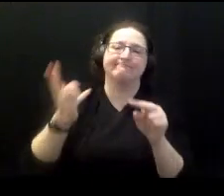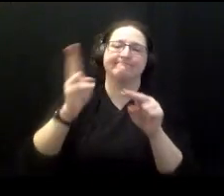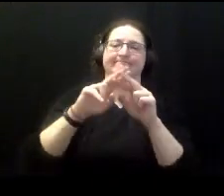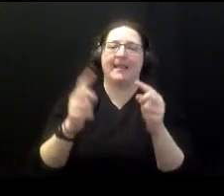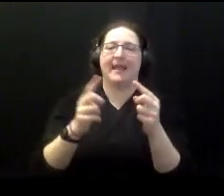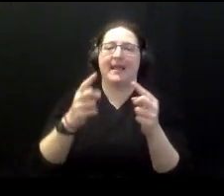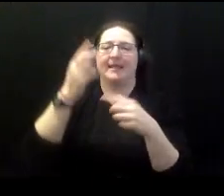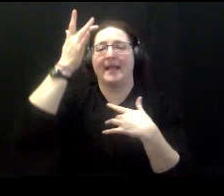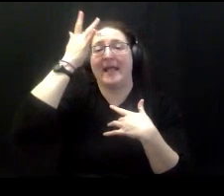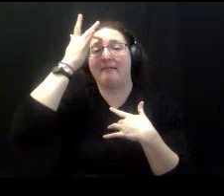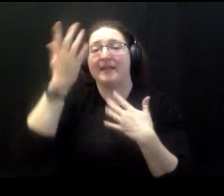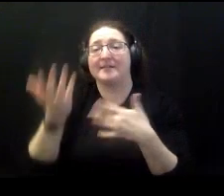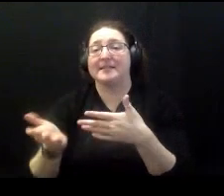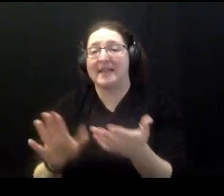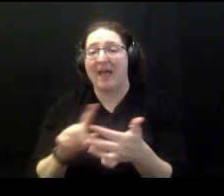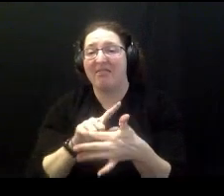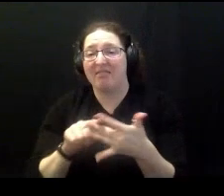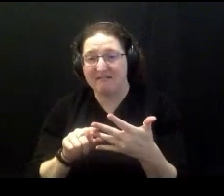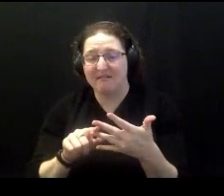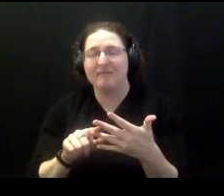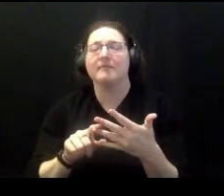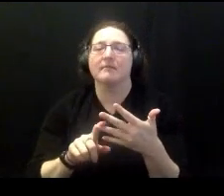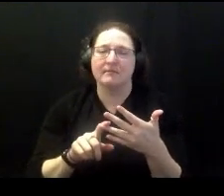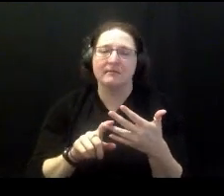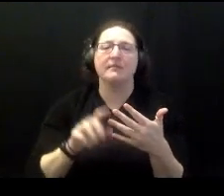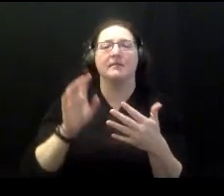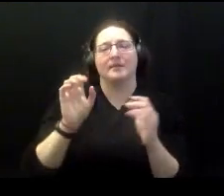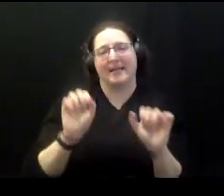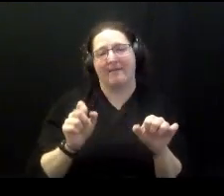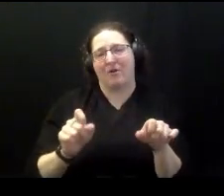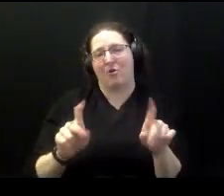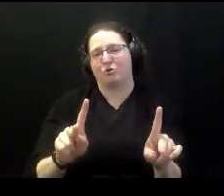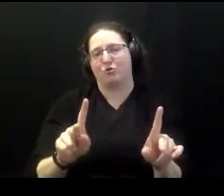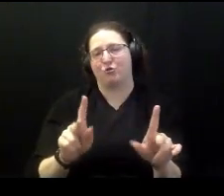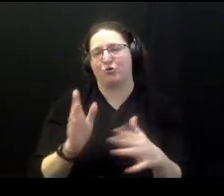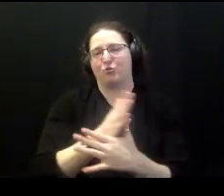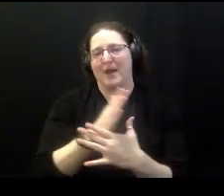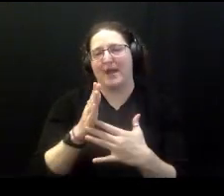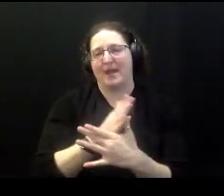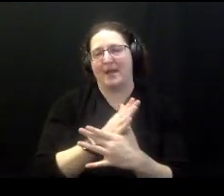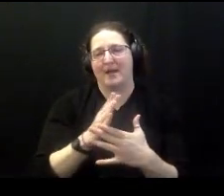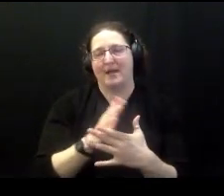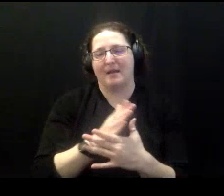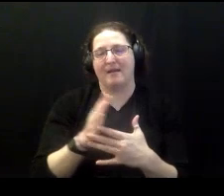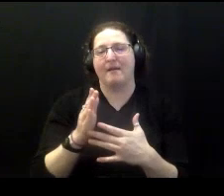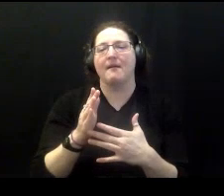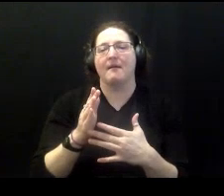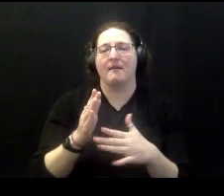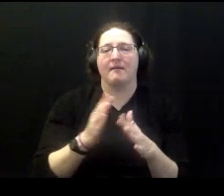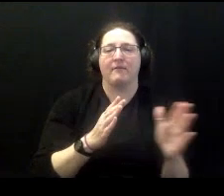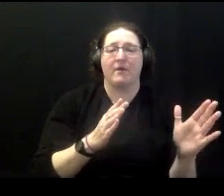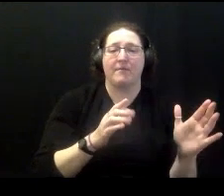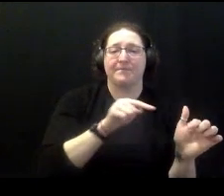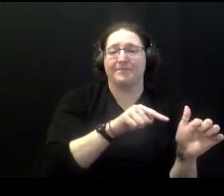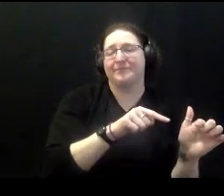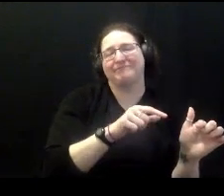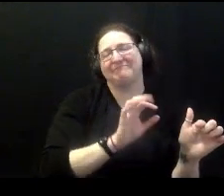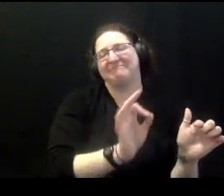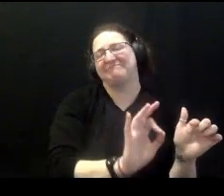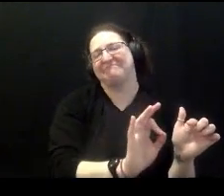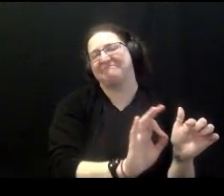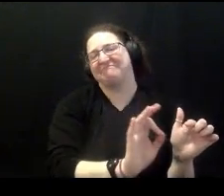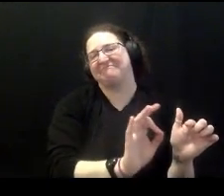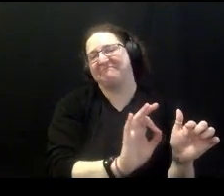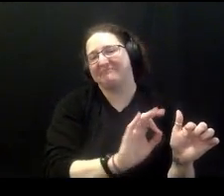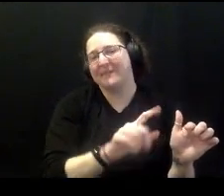You will have the opportunity to rate that potential on a scale ranging from insignificant to severe.